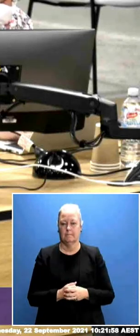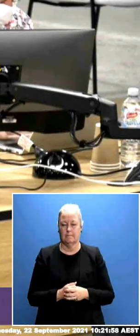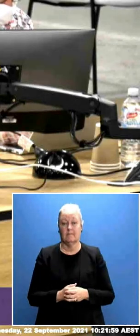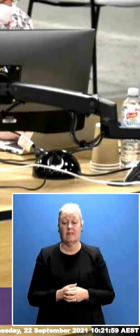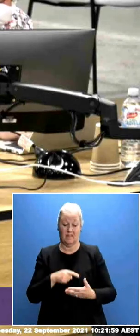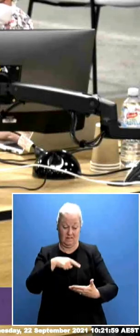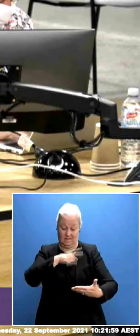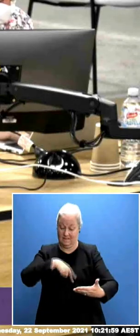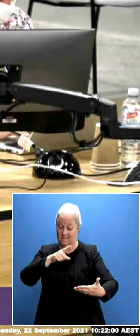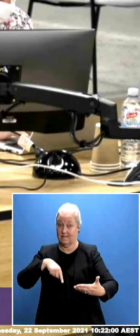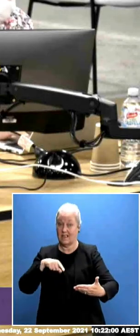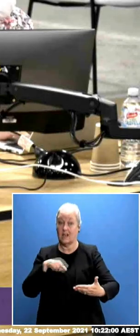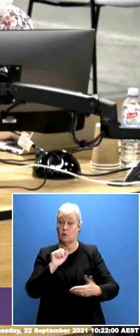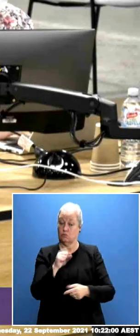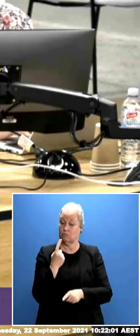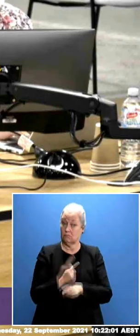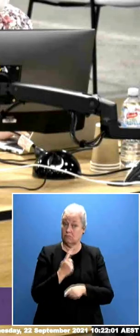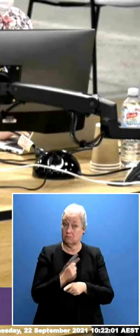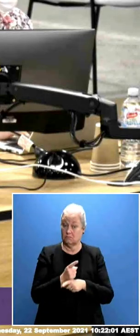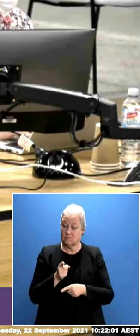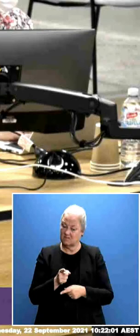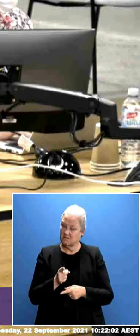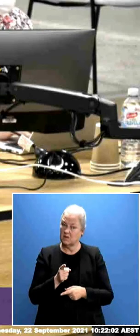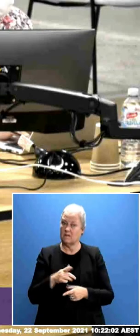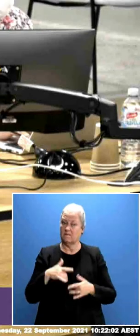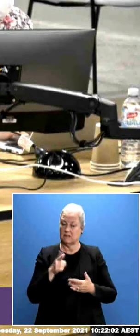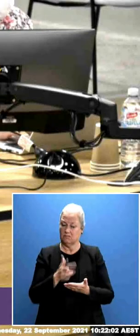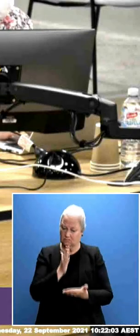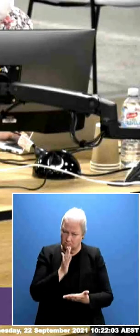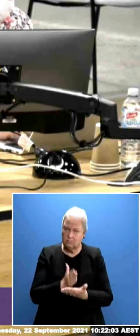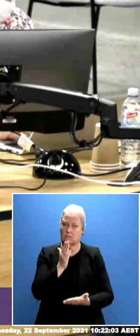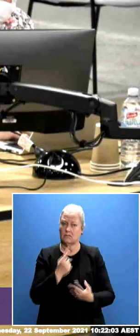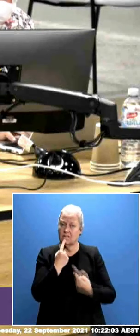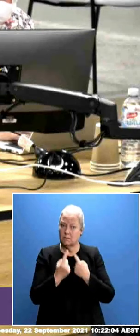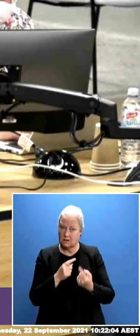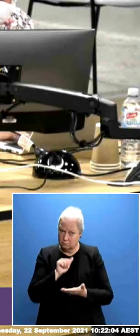Are the contents of that statement true and correct to the best of your knowledge and belief? Yes, they are.